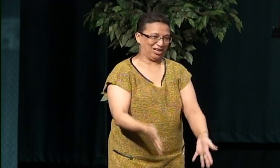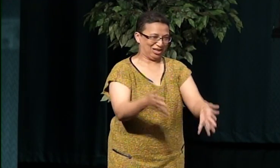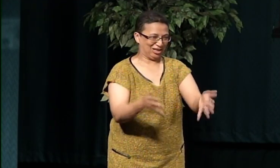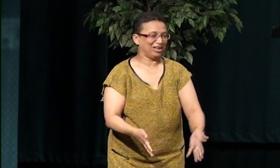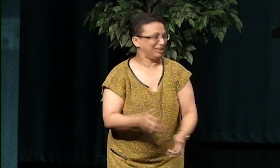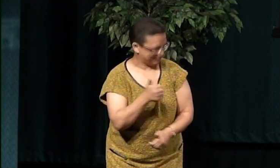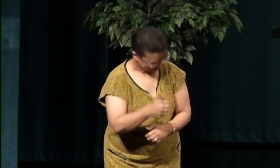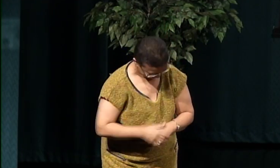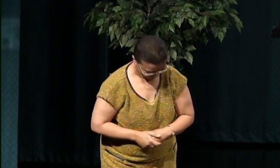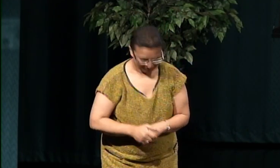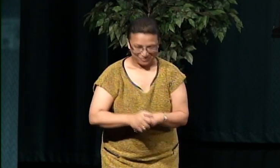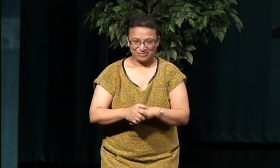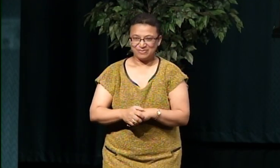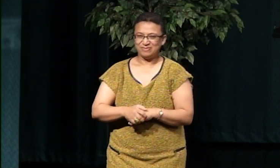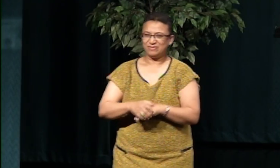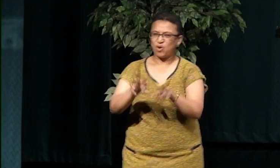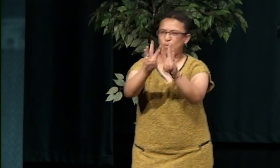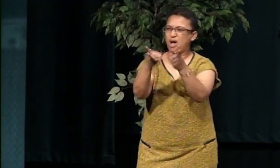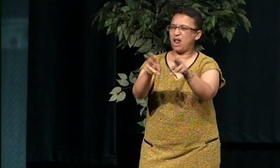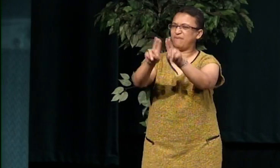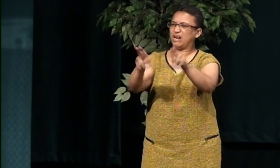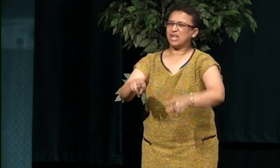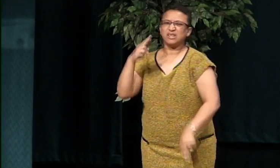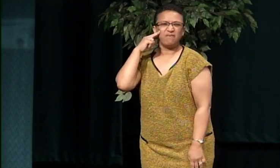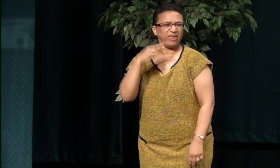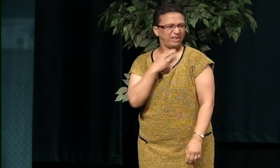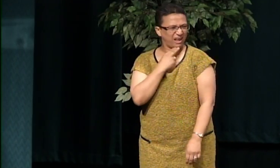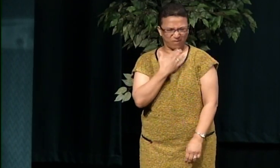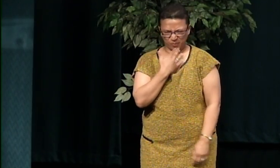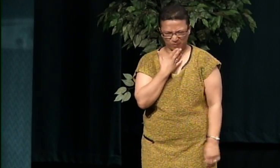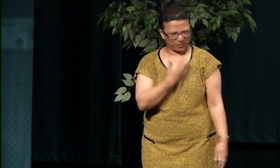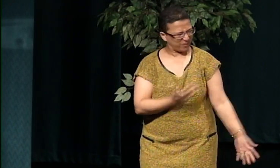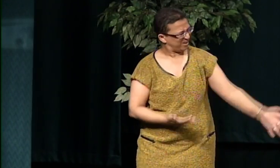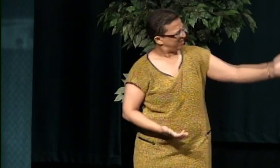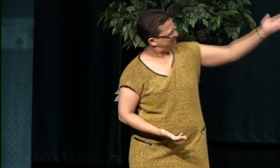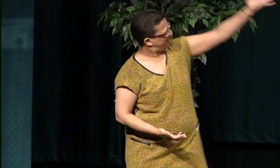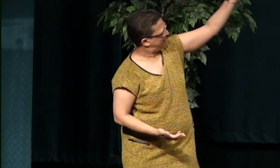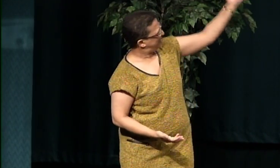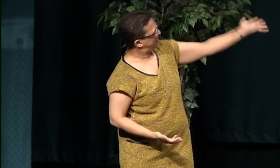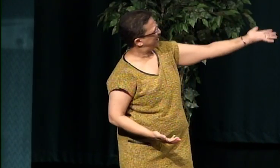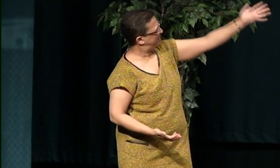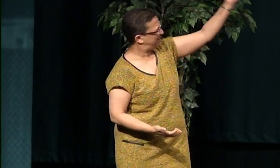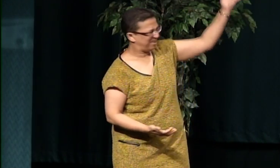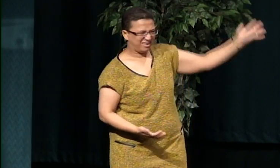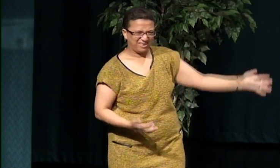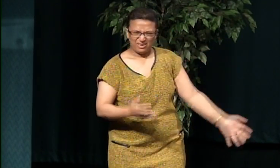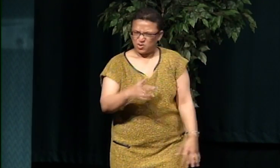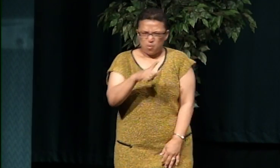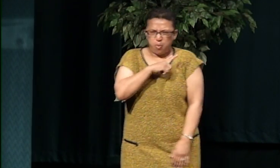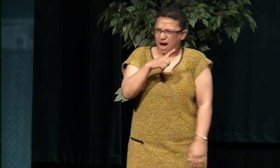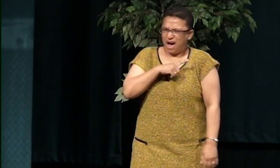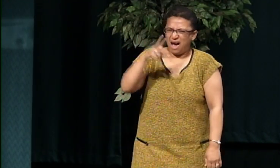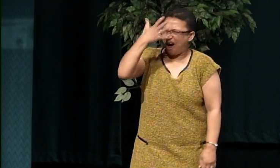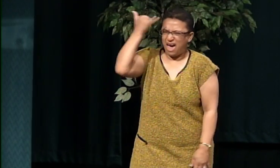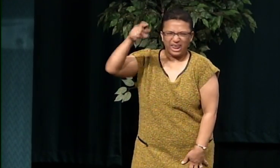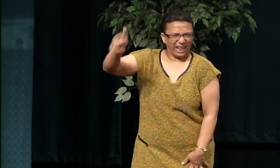right here in our audience today, a great honor. So who is the World Federation of the Deaf?